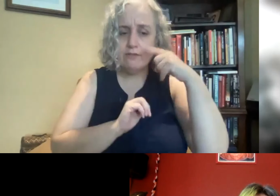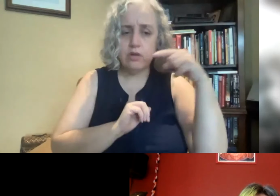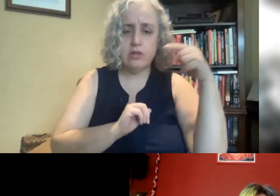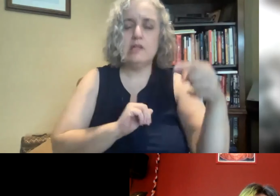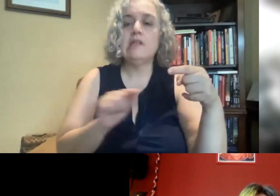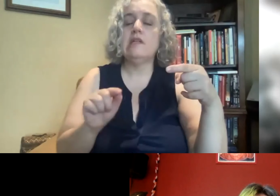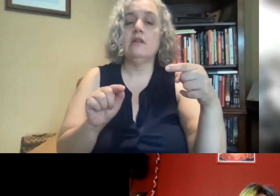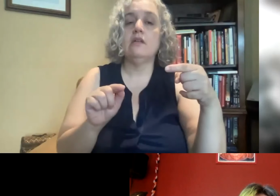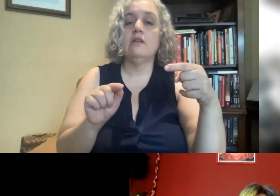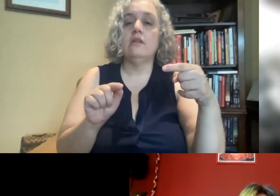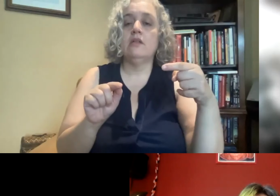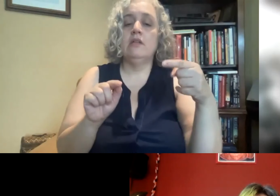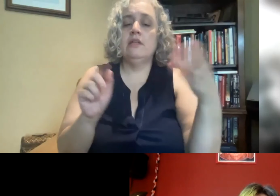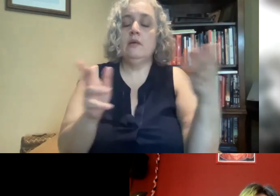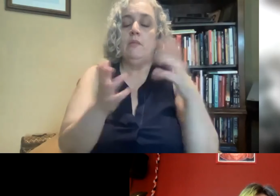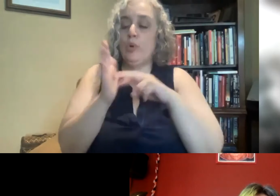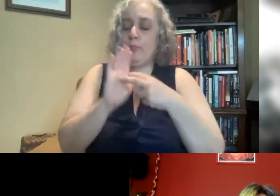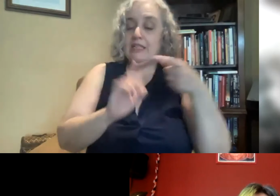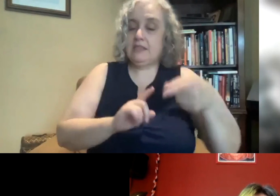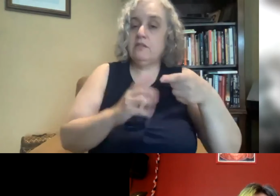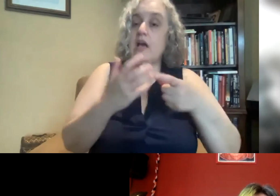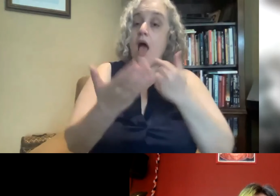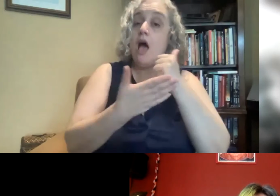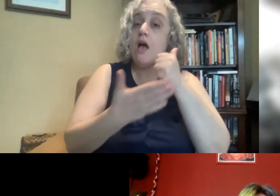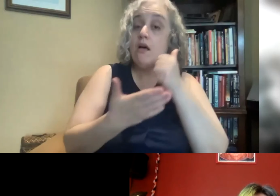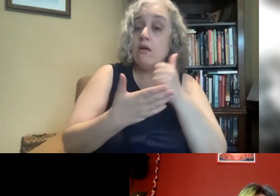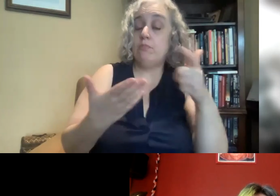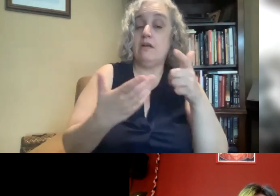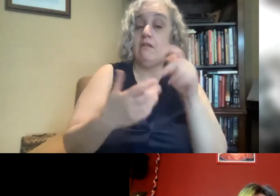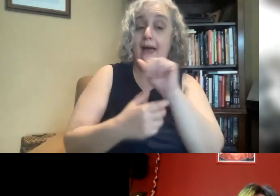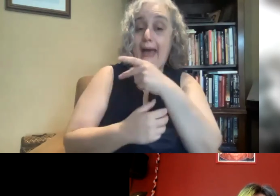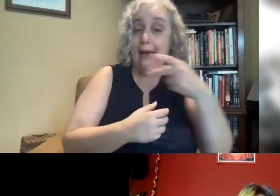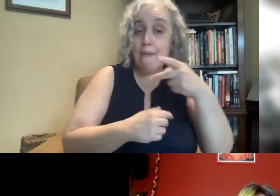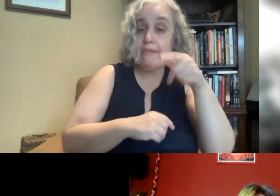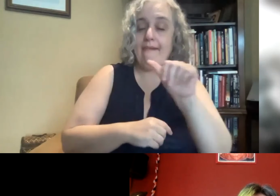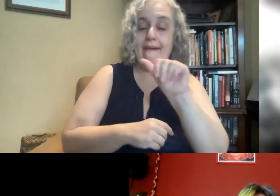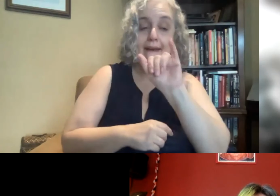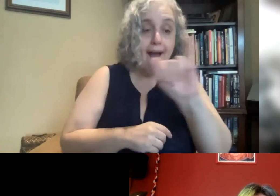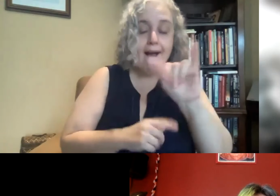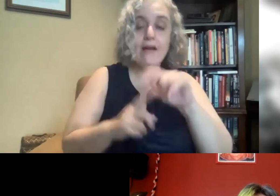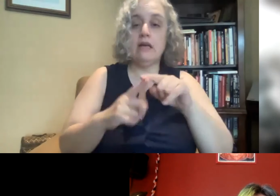assist with that because AI or machines can deal